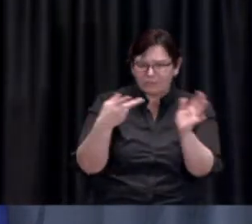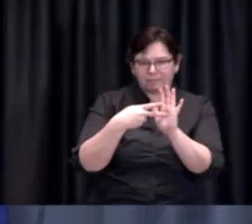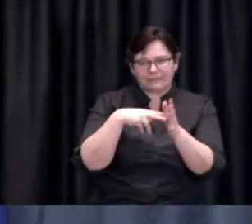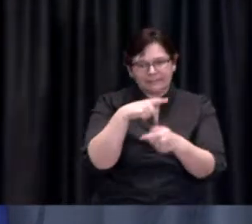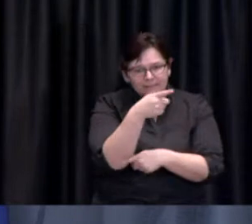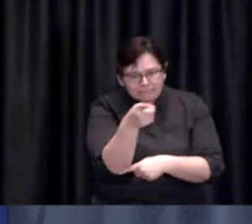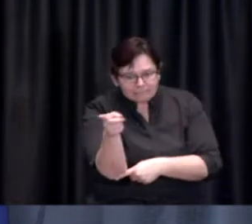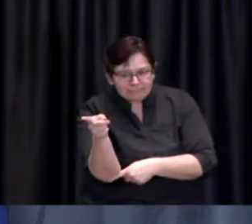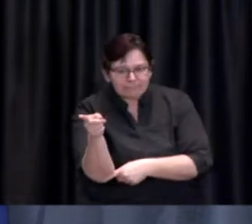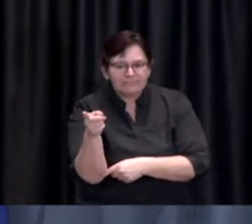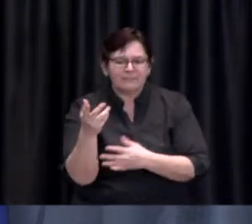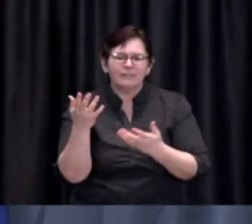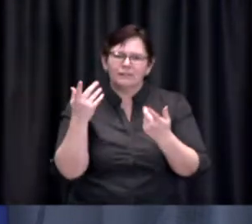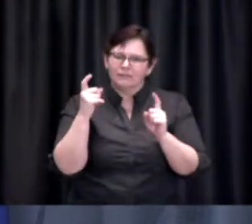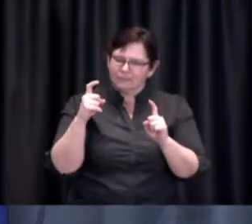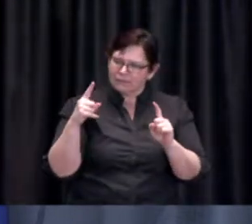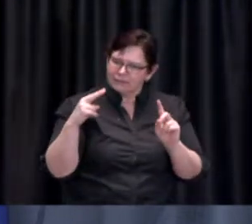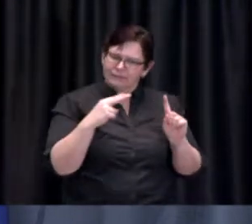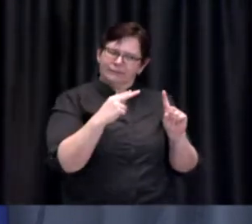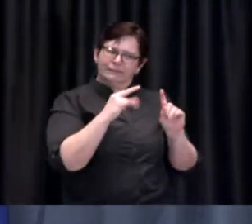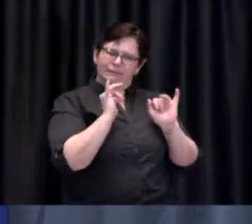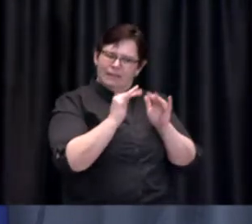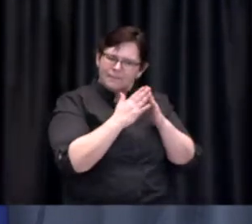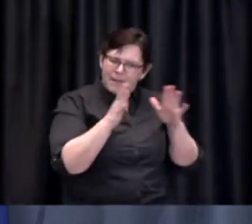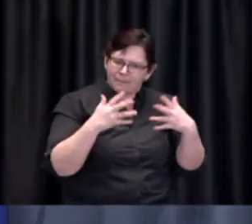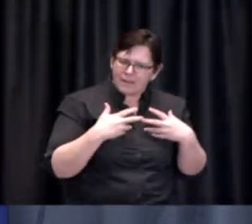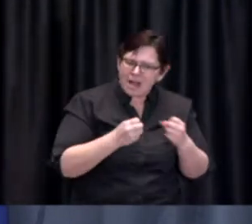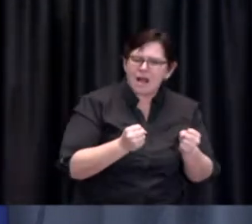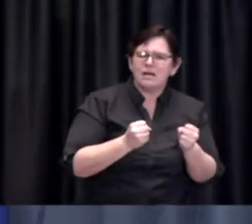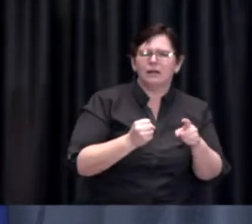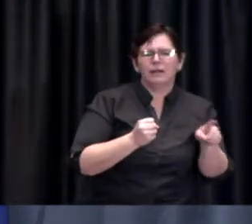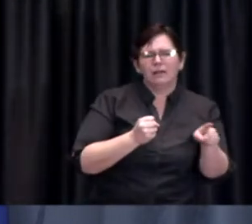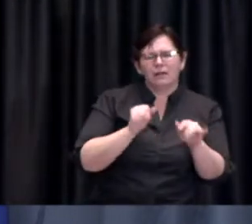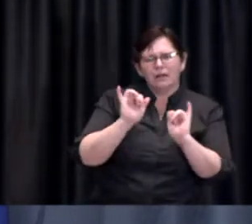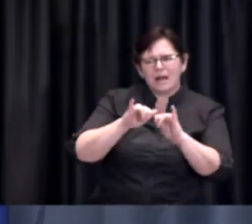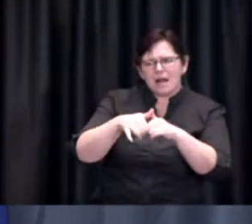but also in support of their own business needs and the viability of their own organizations